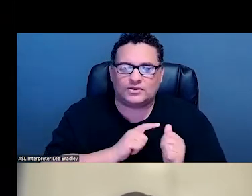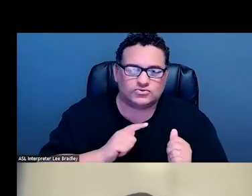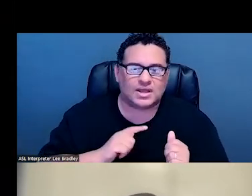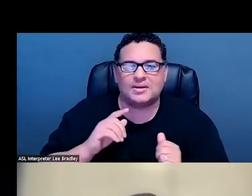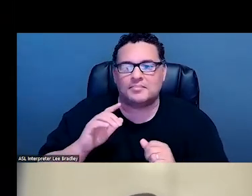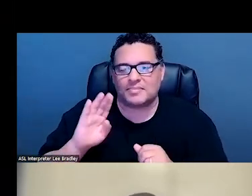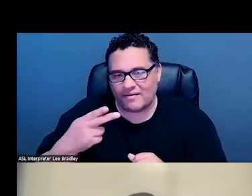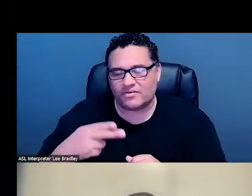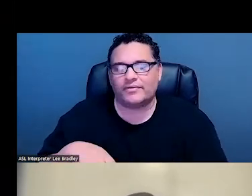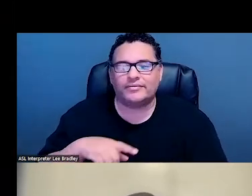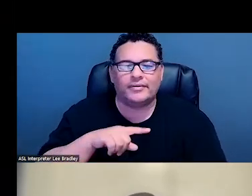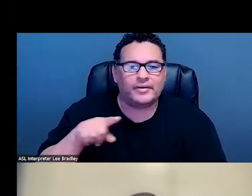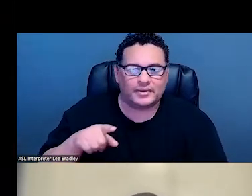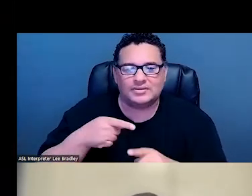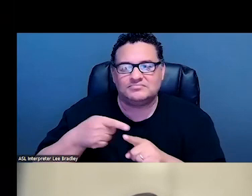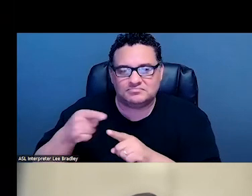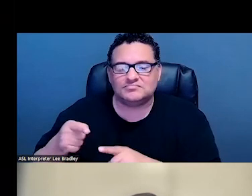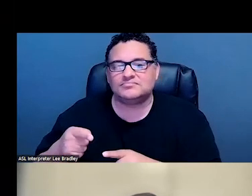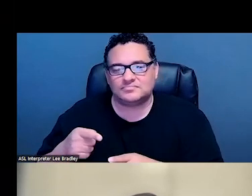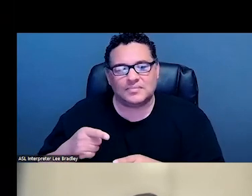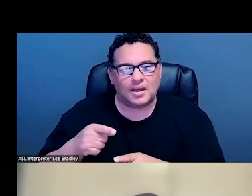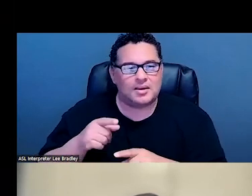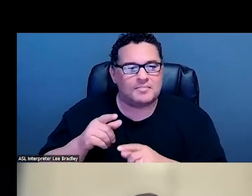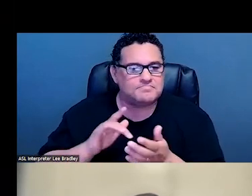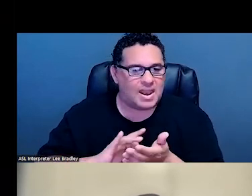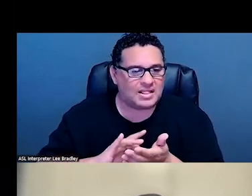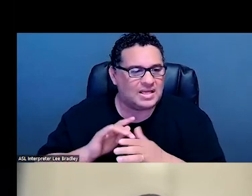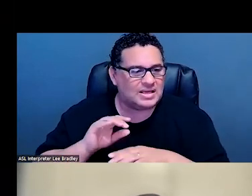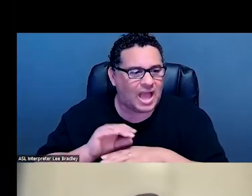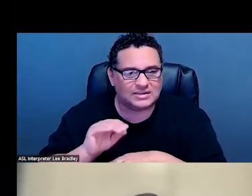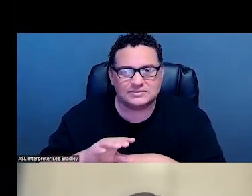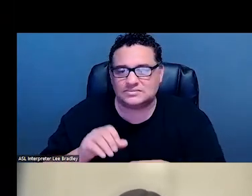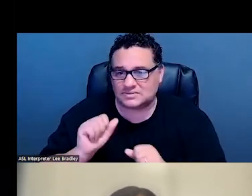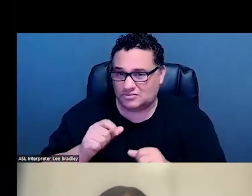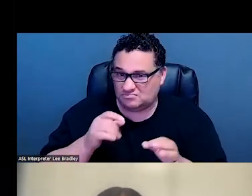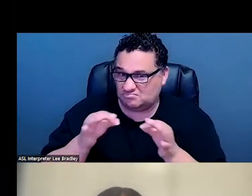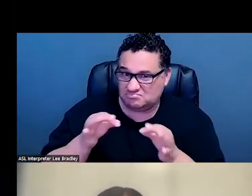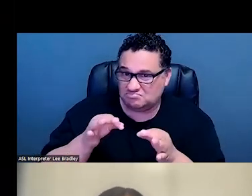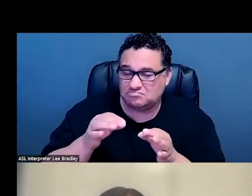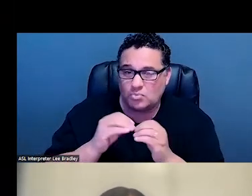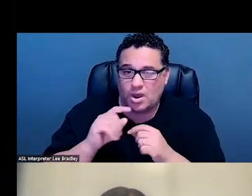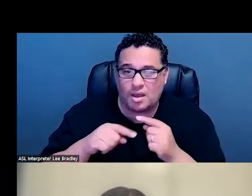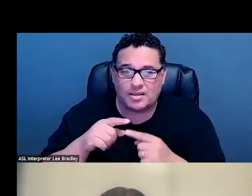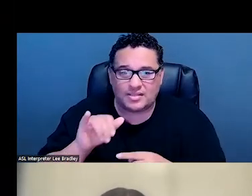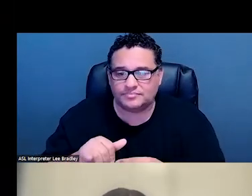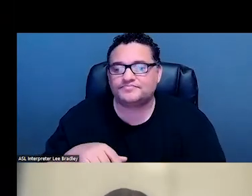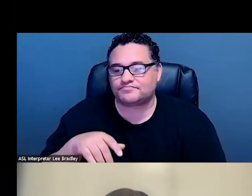GUIDANCE. CAN YOU TALK A LITTLE ABOUT THAT. >> YEAH, THIS IS A PIECE THAT IS REALLY IMPORTANT